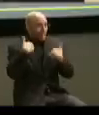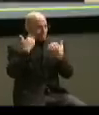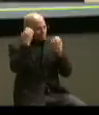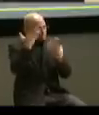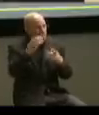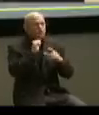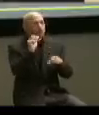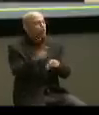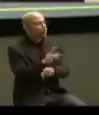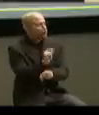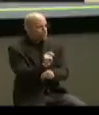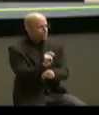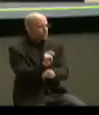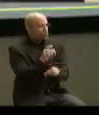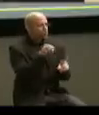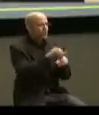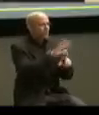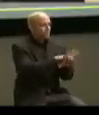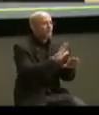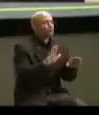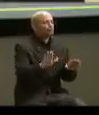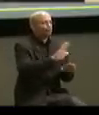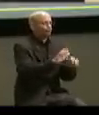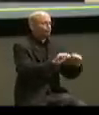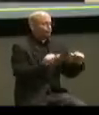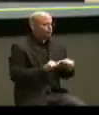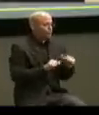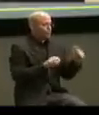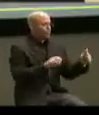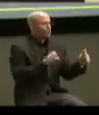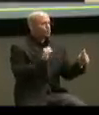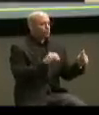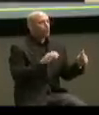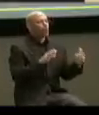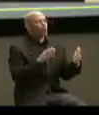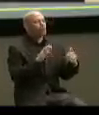SO THERE'S THE SETTING OF THE GOALS WHAT ARE RELEVANT GOALS